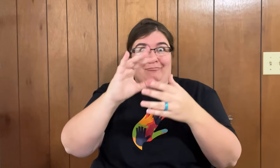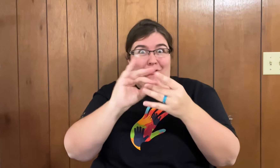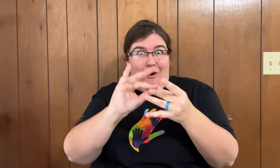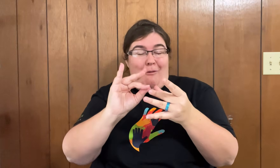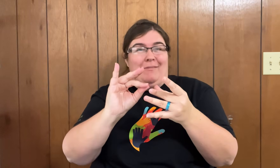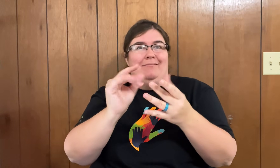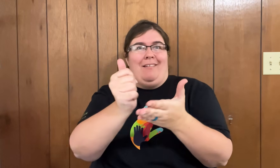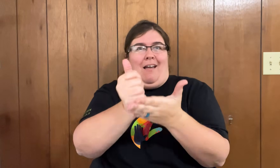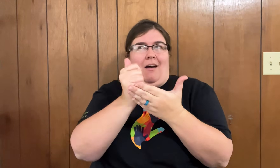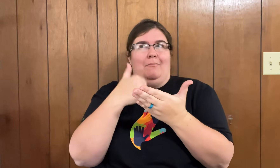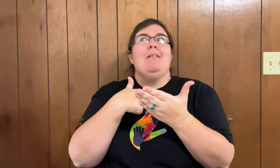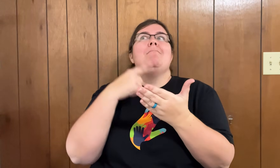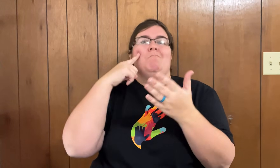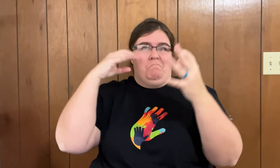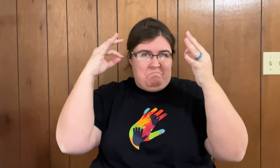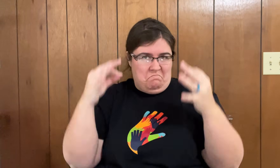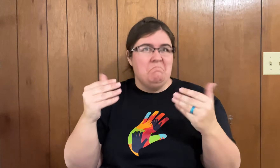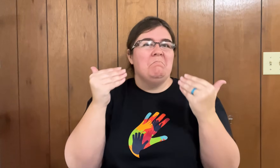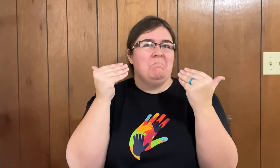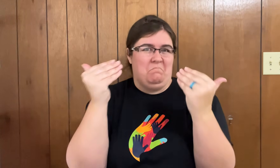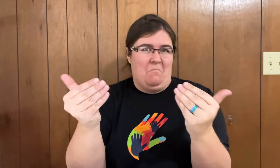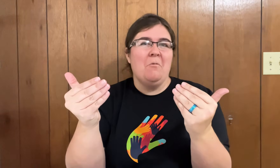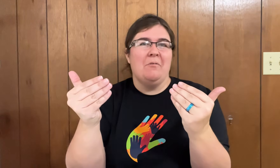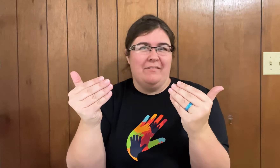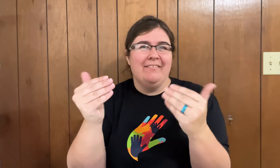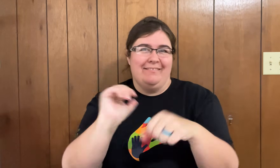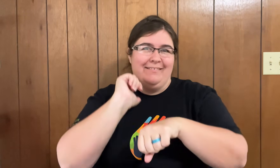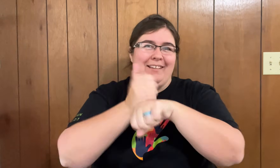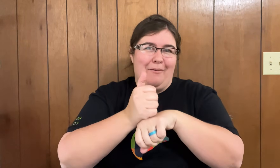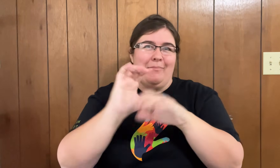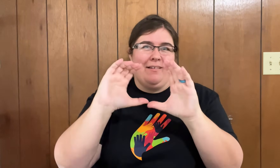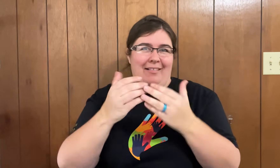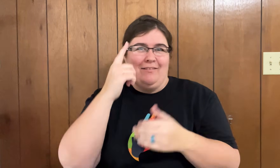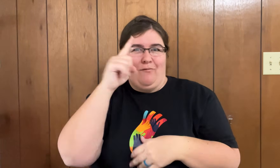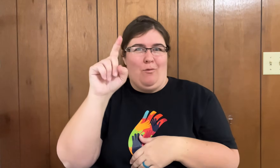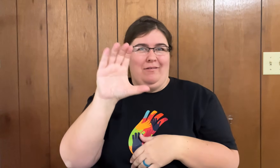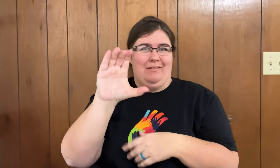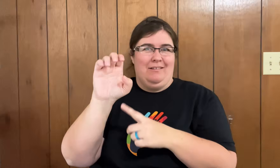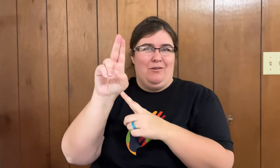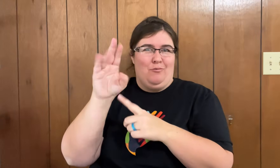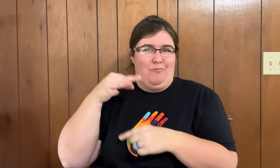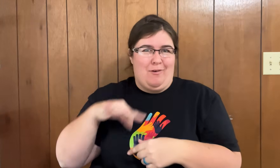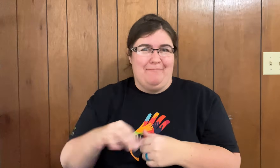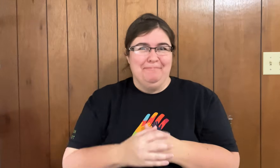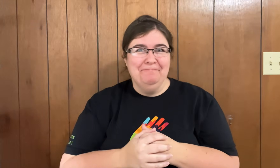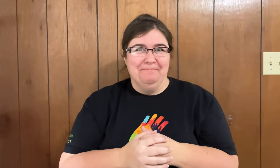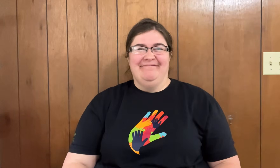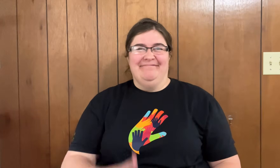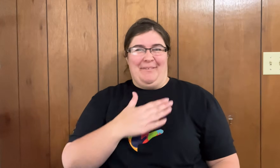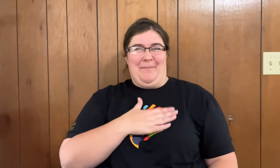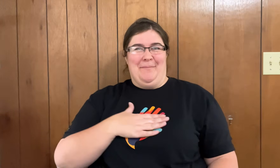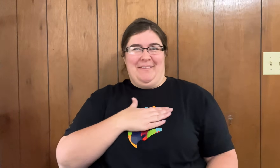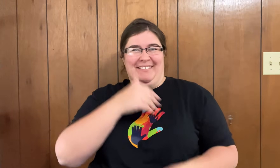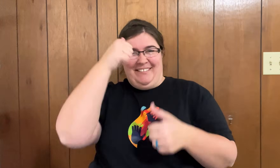and your comments could help me decide if I should go ahead and make it available for CEU credit.